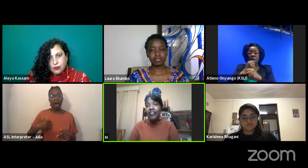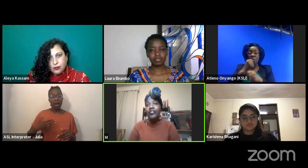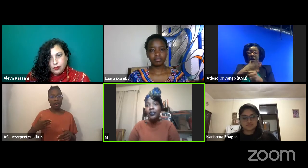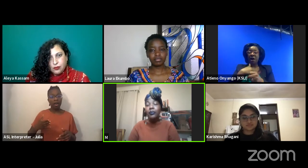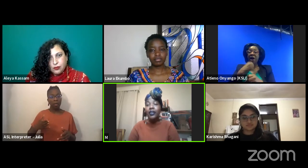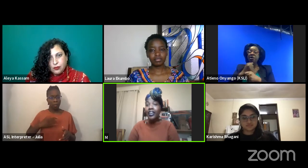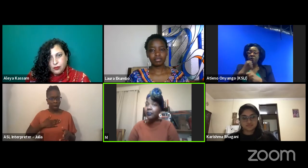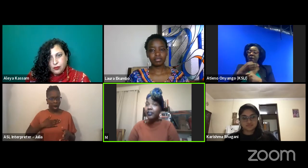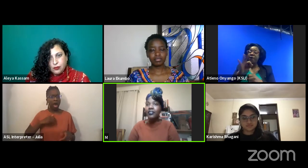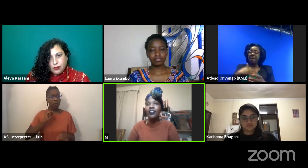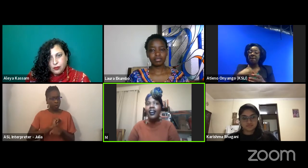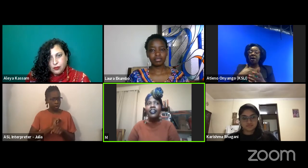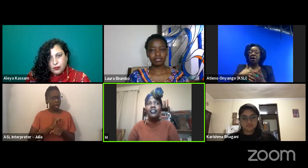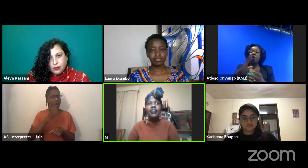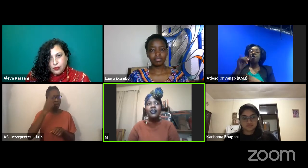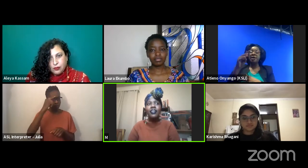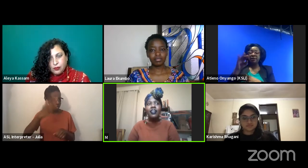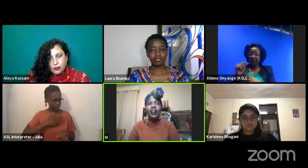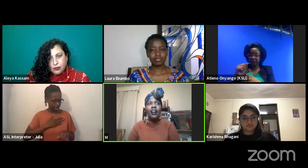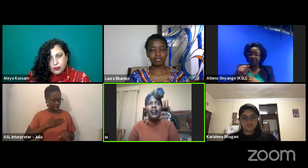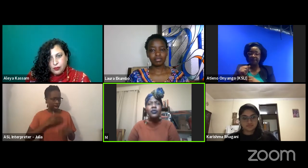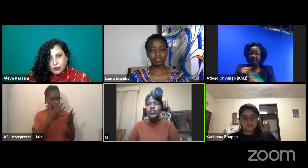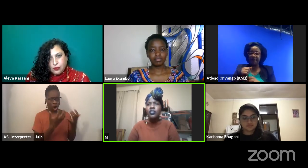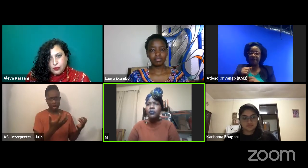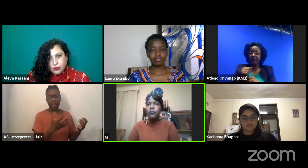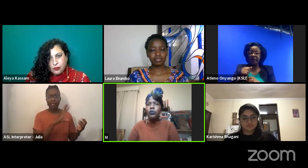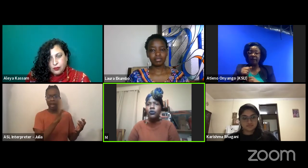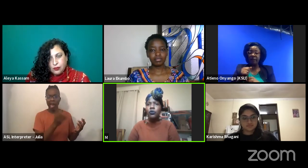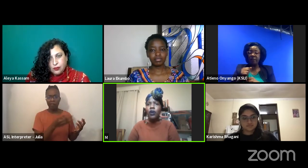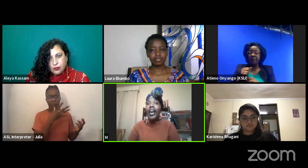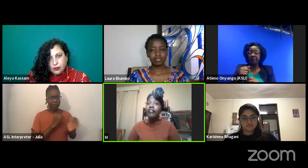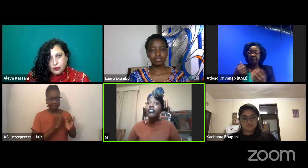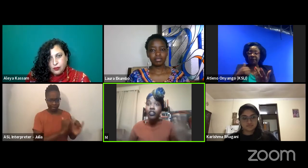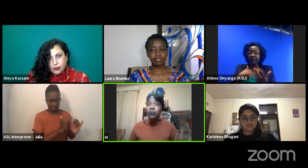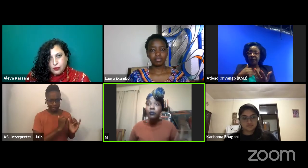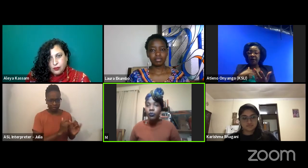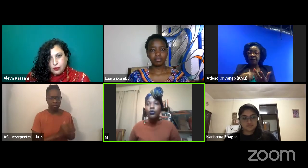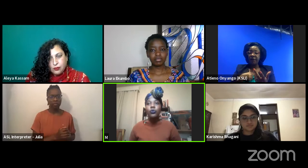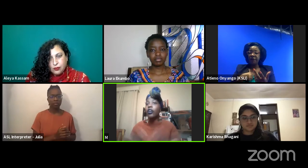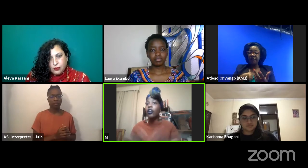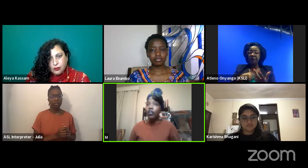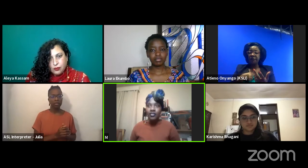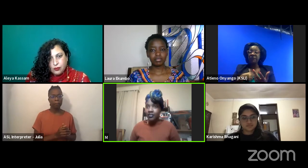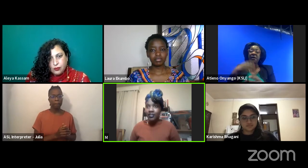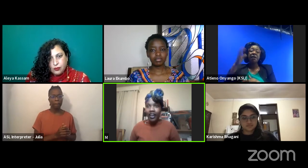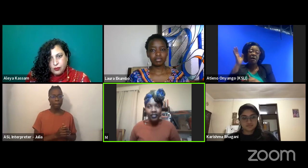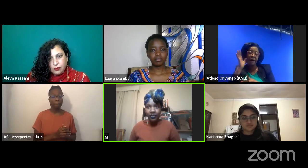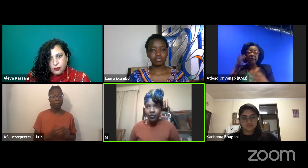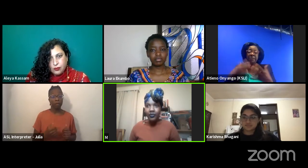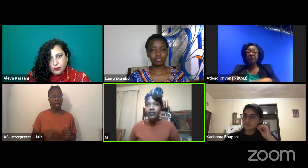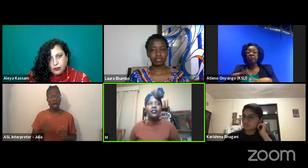African women, like me and certain people. I have heard people who are not African women